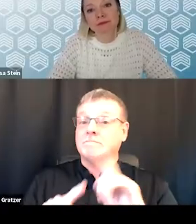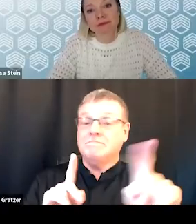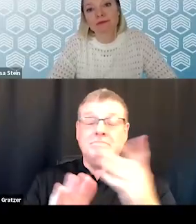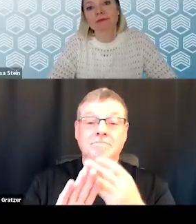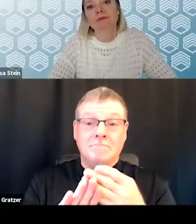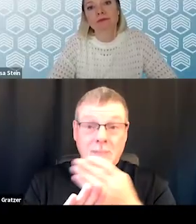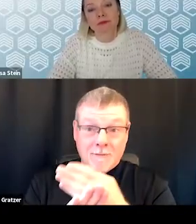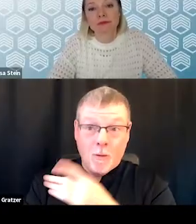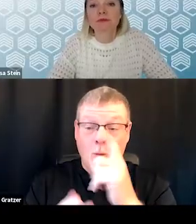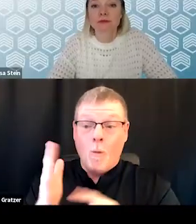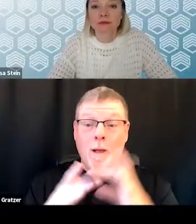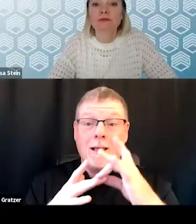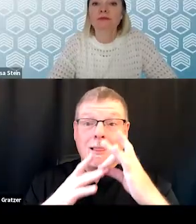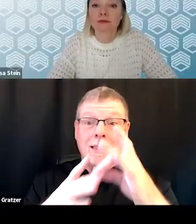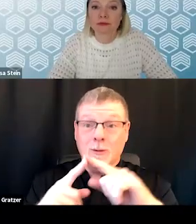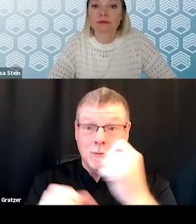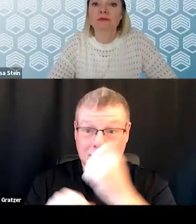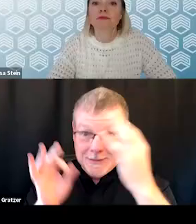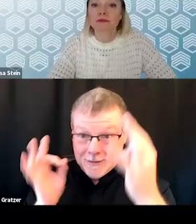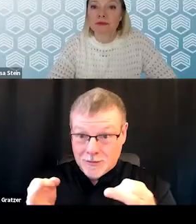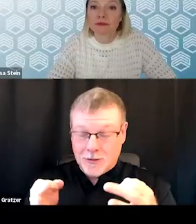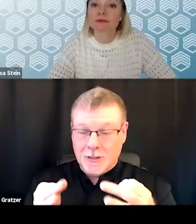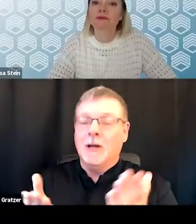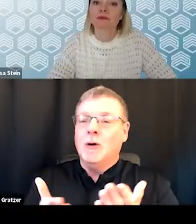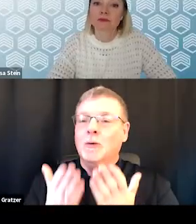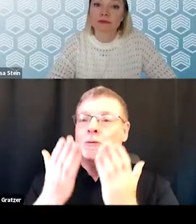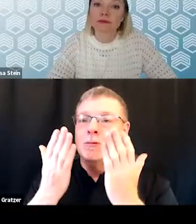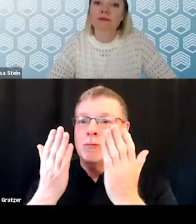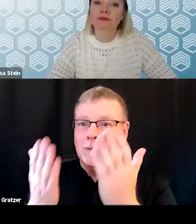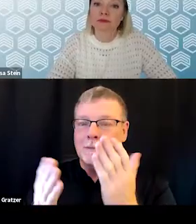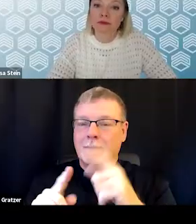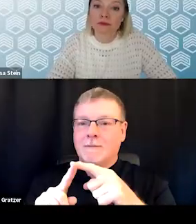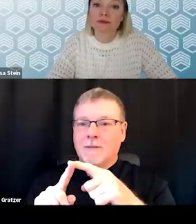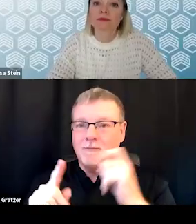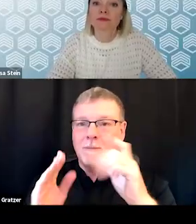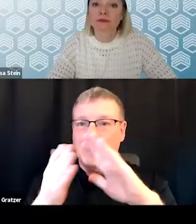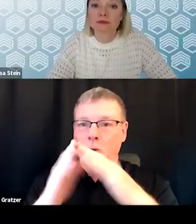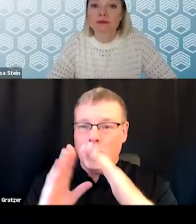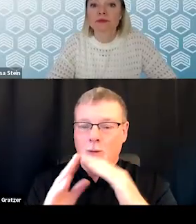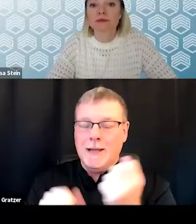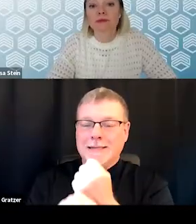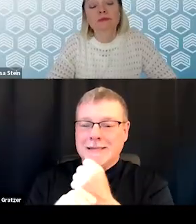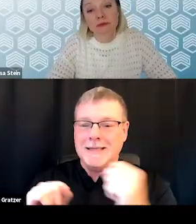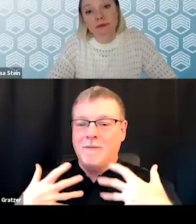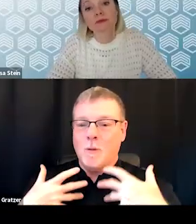what led her to make that decision was a recommendation from the Community Safety and Wellness Task Force,